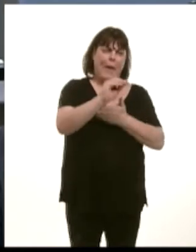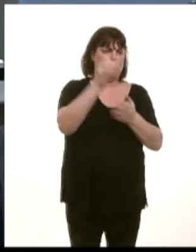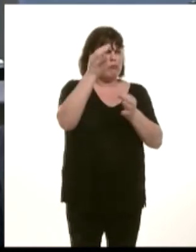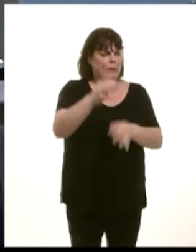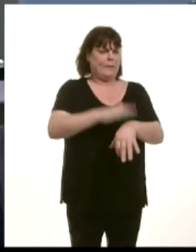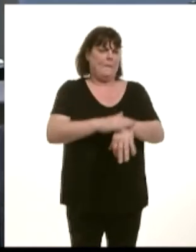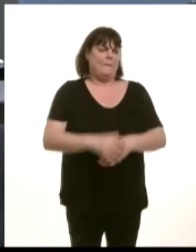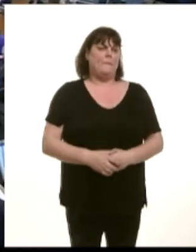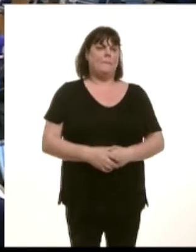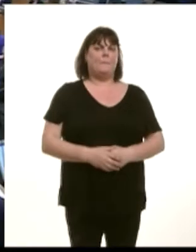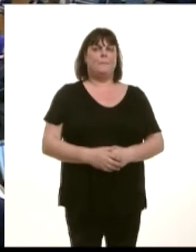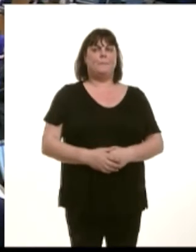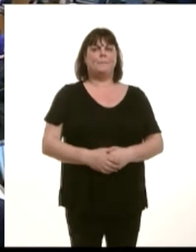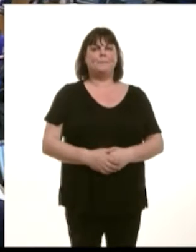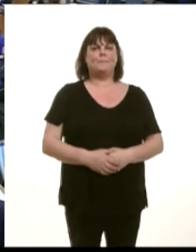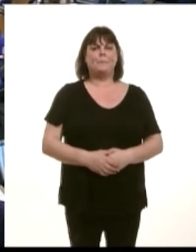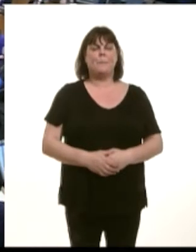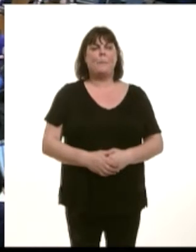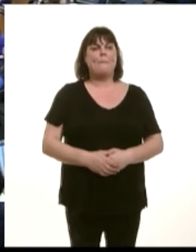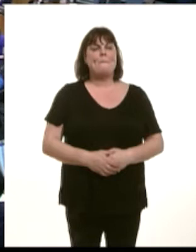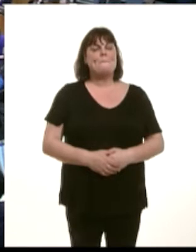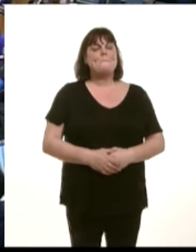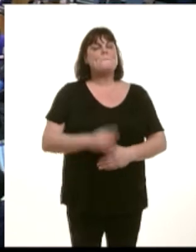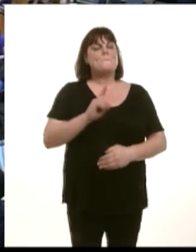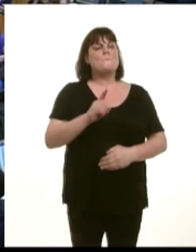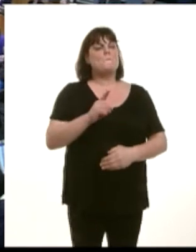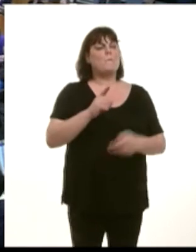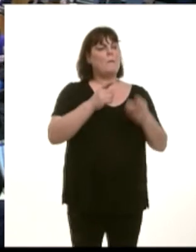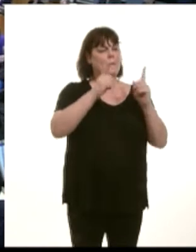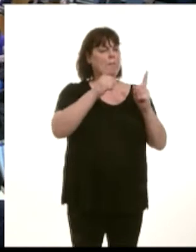Aled Roberts: First Minister, you accept that these payments are important.